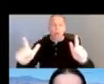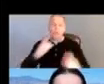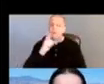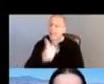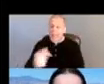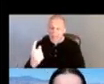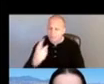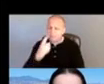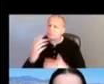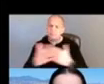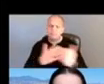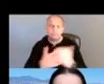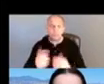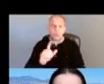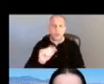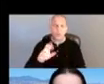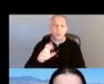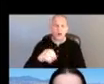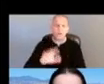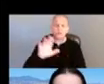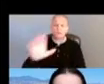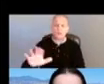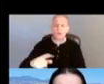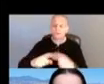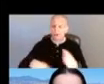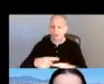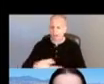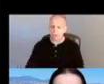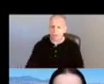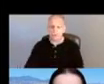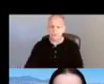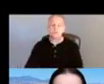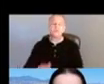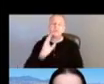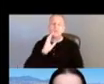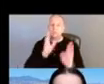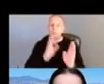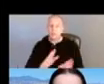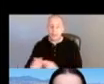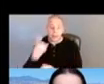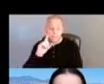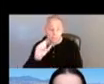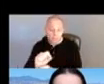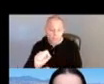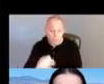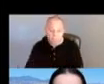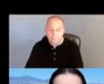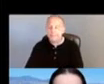where they are in the work life cycle. From preparing for employment to starting a job